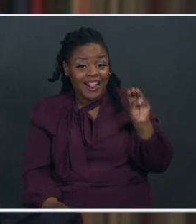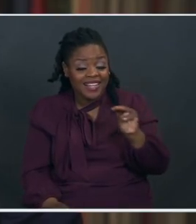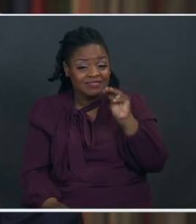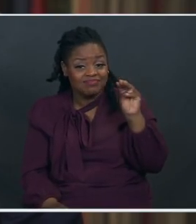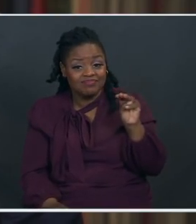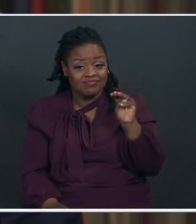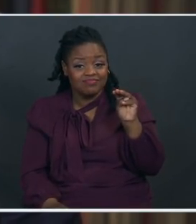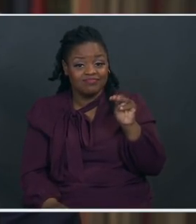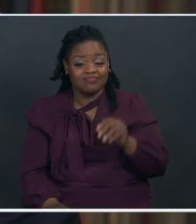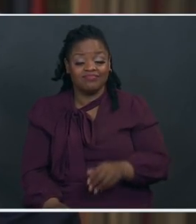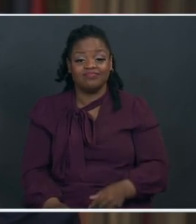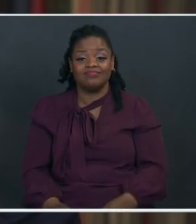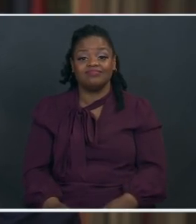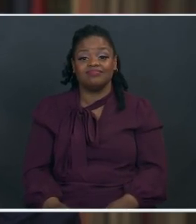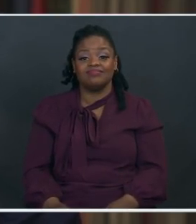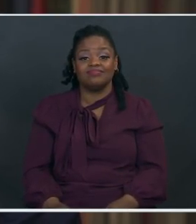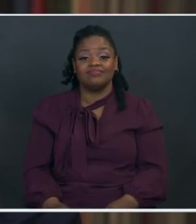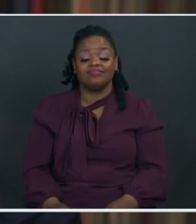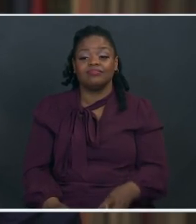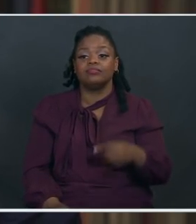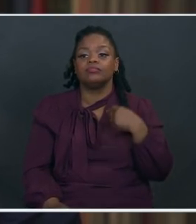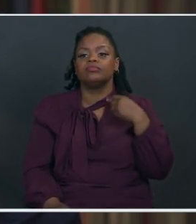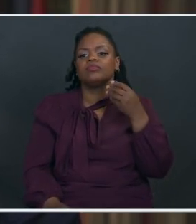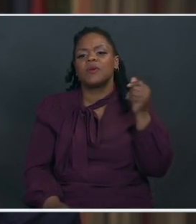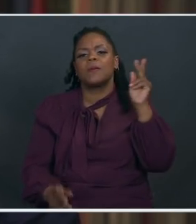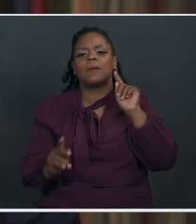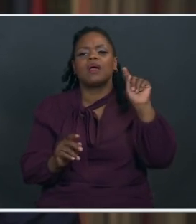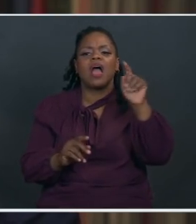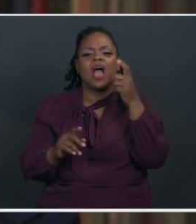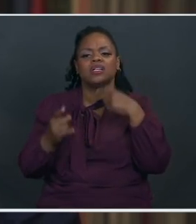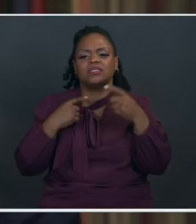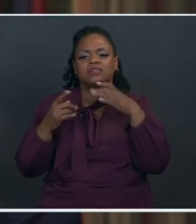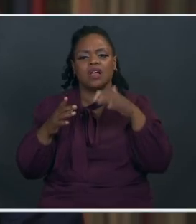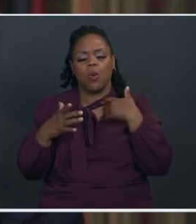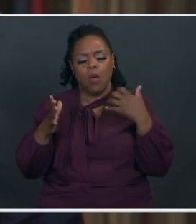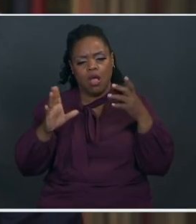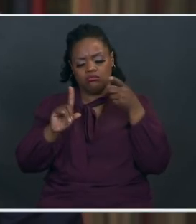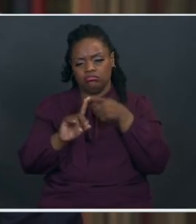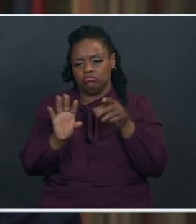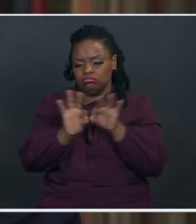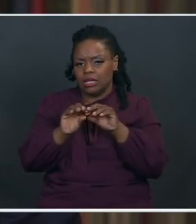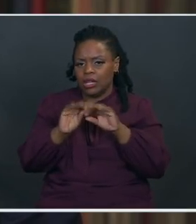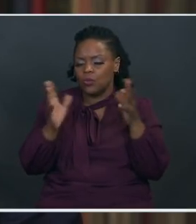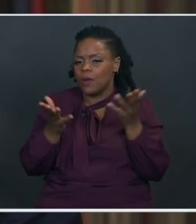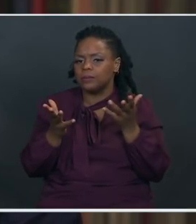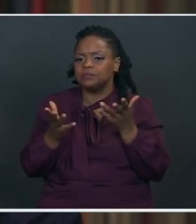Now, we've gotten several questions on this, so I want to be clear. As you heard us announced yesterday,